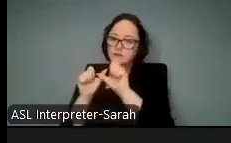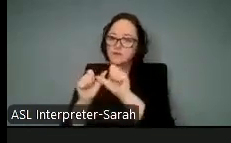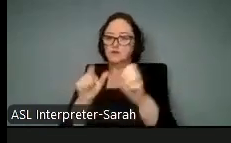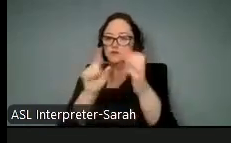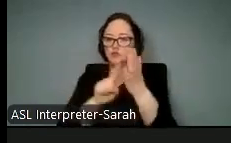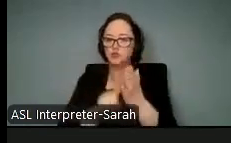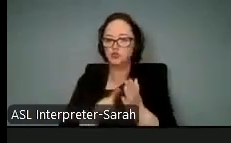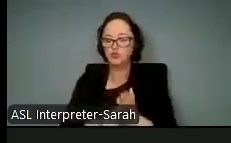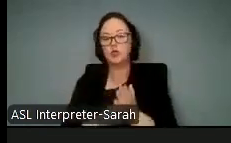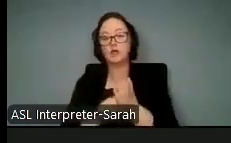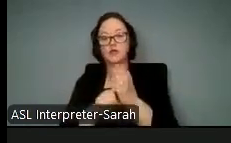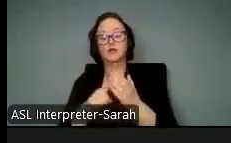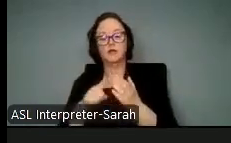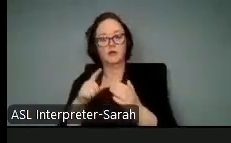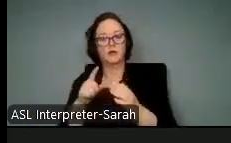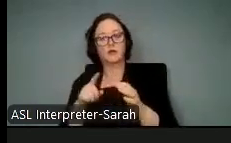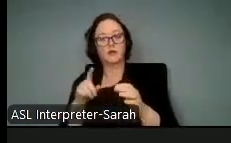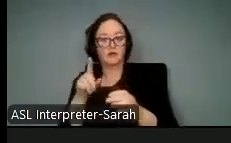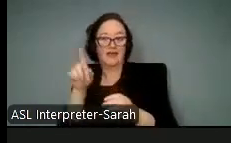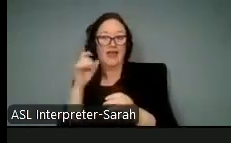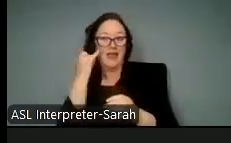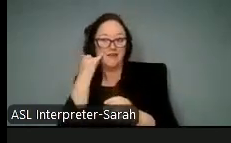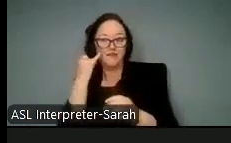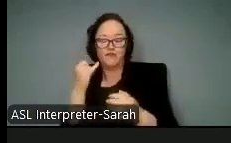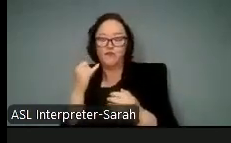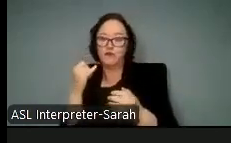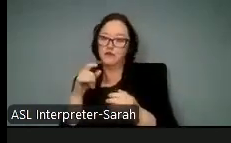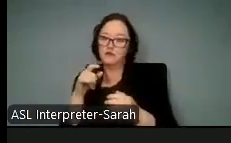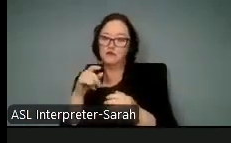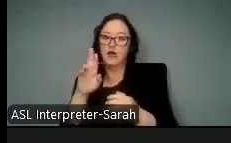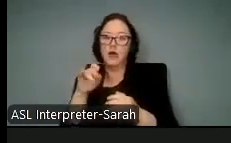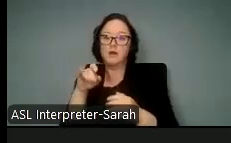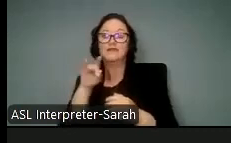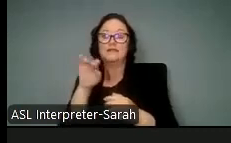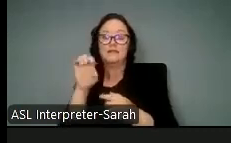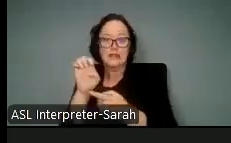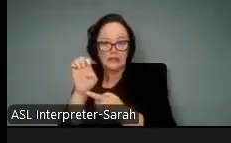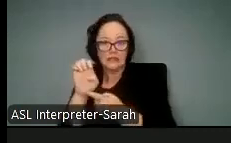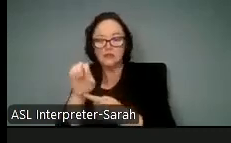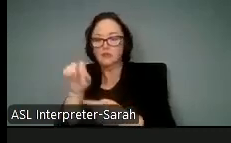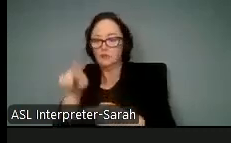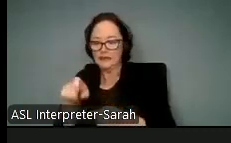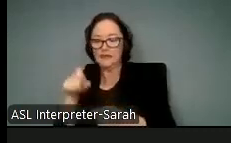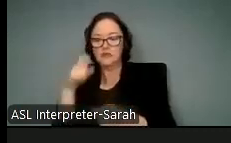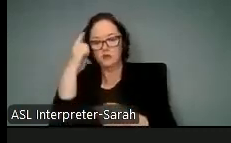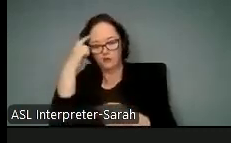to make sure we stay accessible along the way. We also want to make sure we're providing ways for users